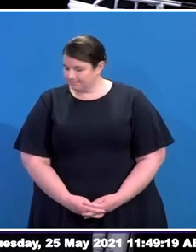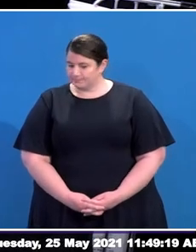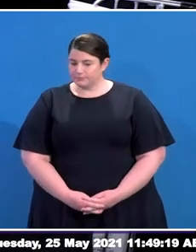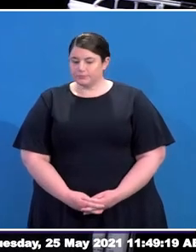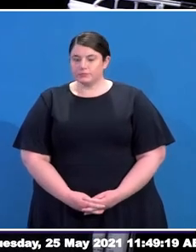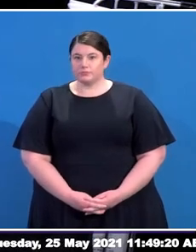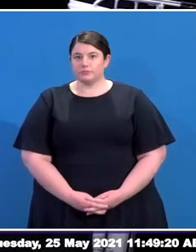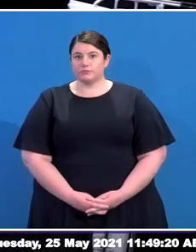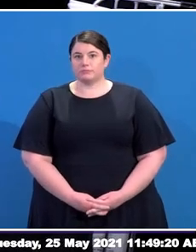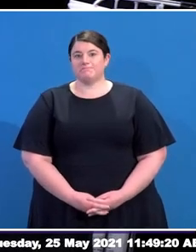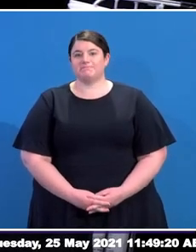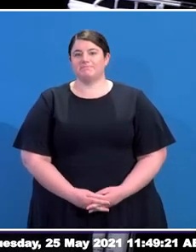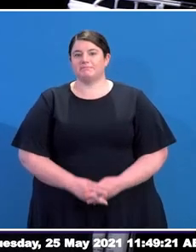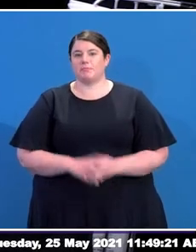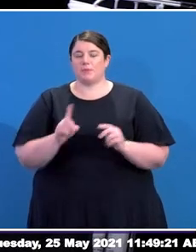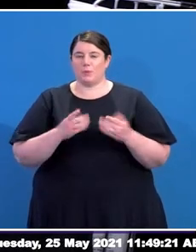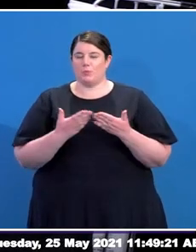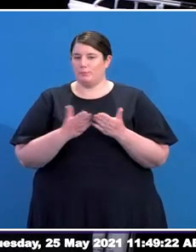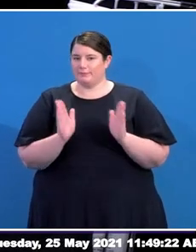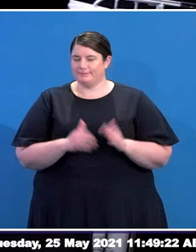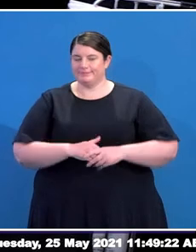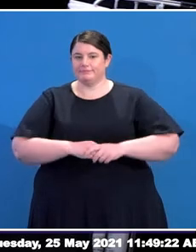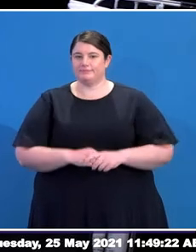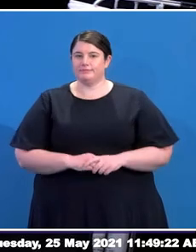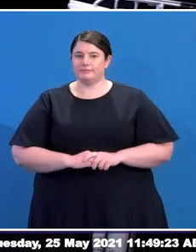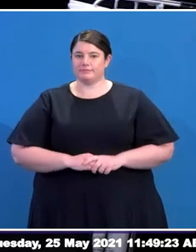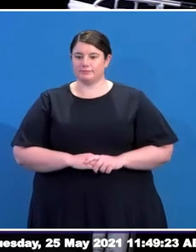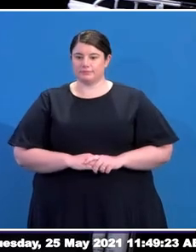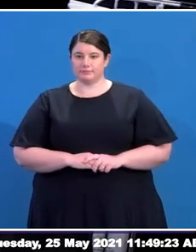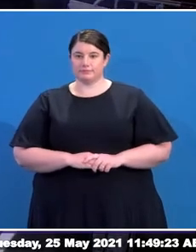The Royal Commission is now resumed. Yes, Ms Eastman.